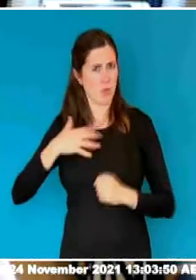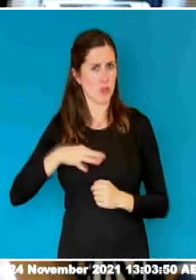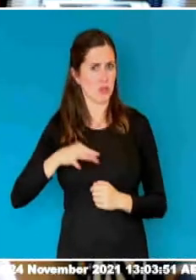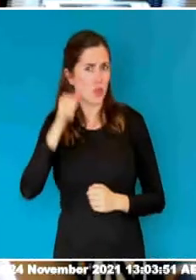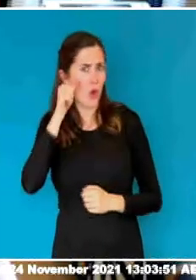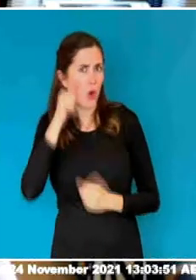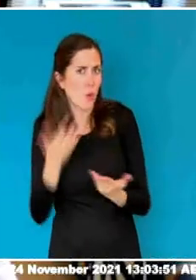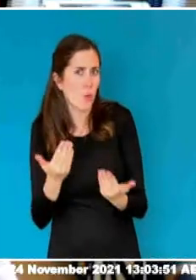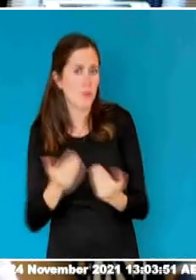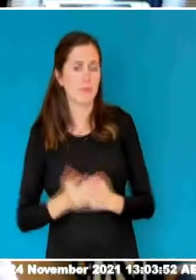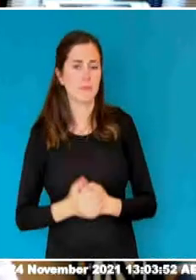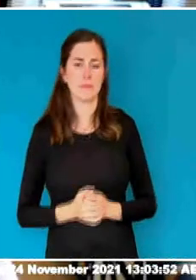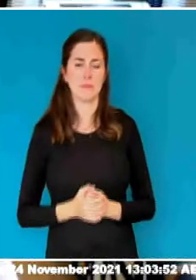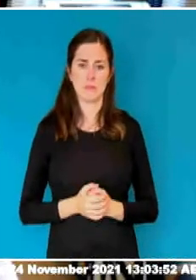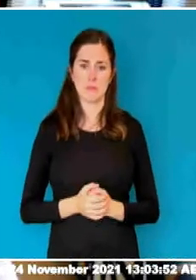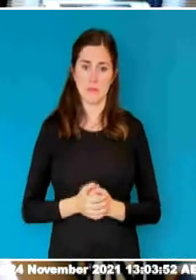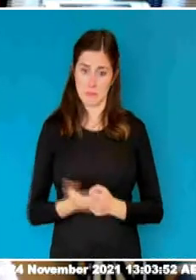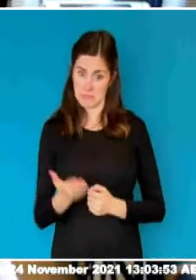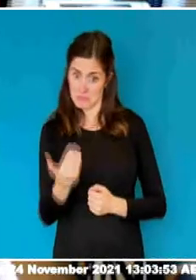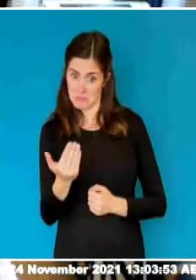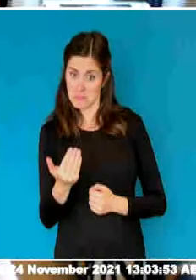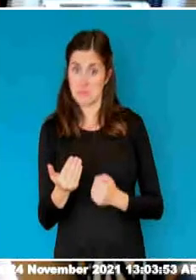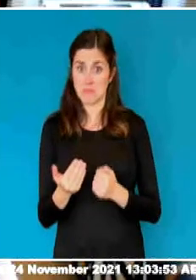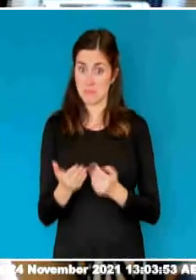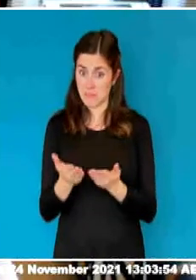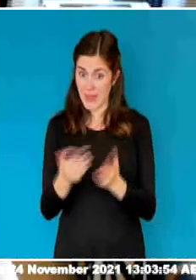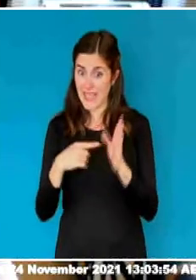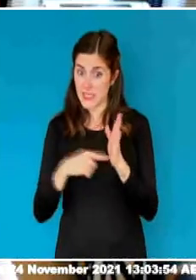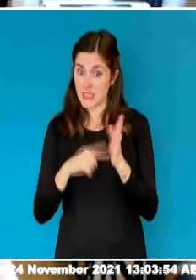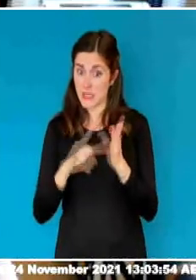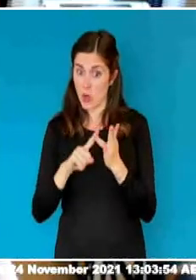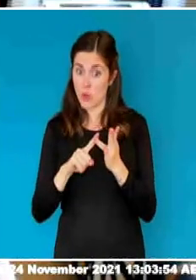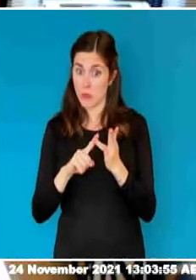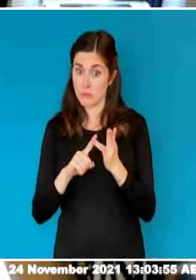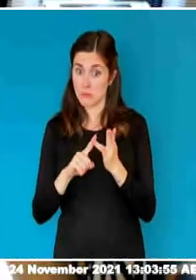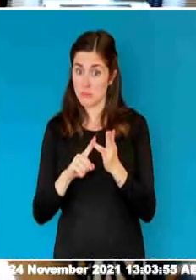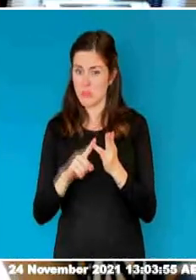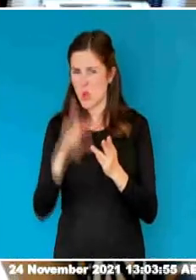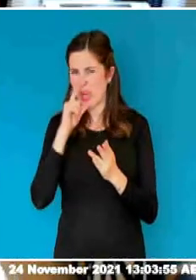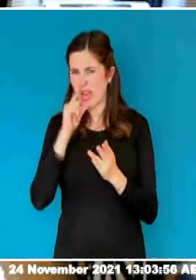Mr Chapman can give us an answer to that in writing. Thank you.